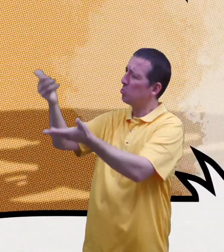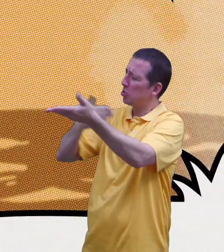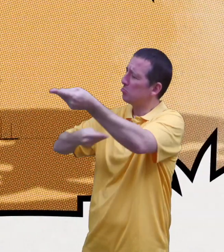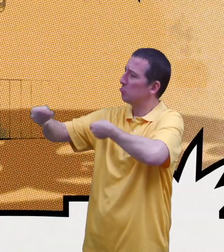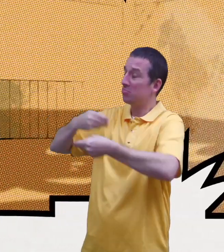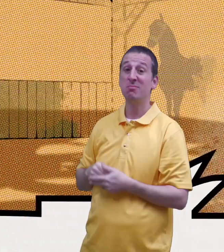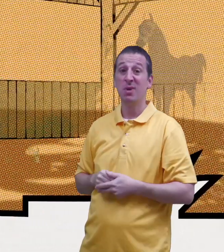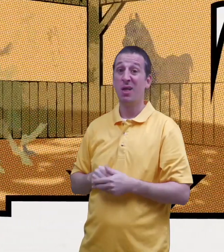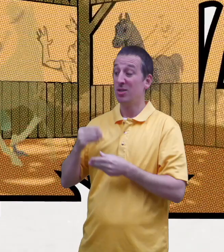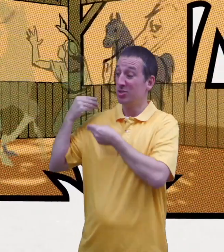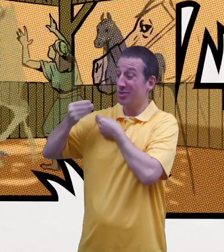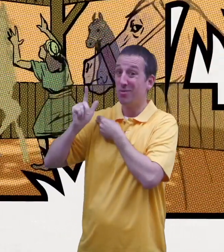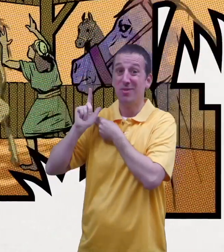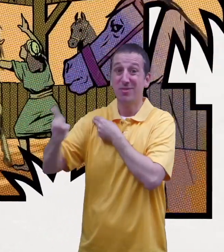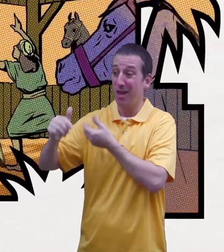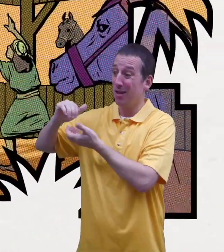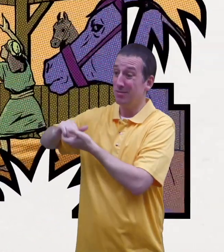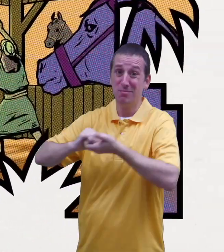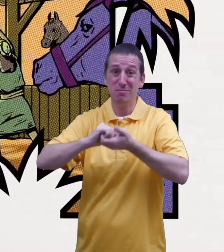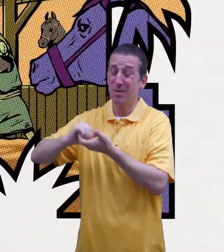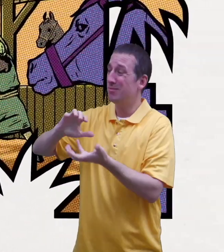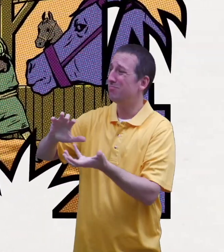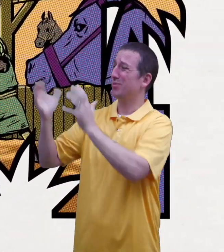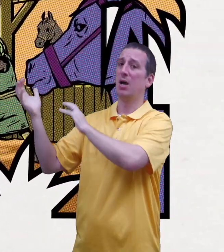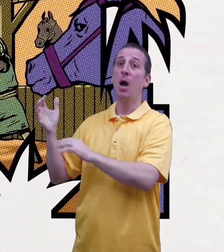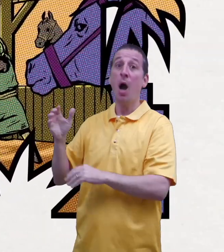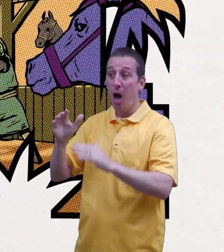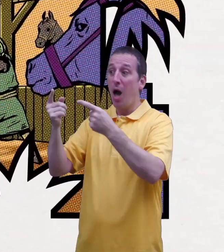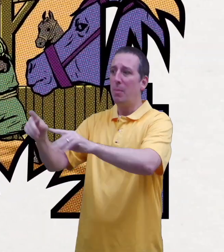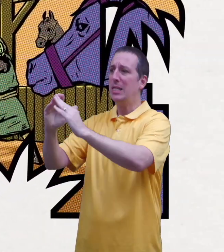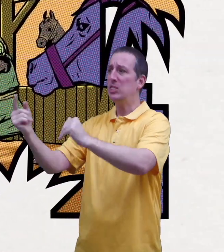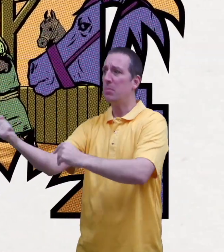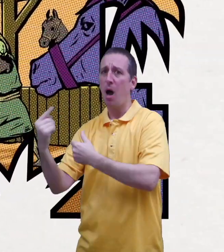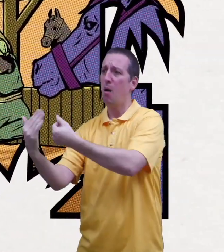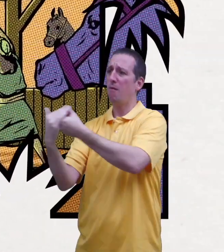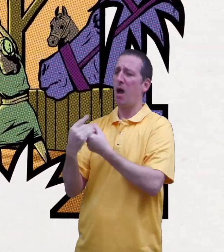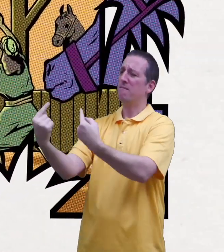And then a generation later, that alliance goes bad.